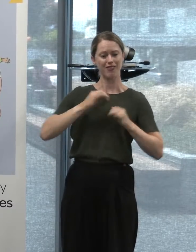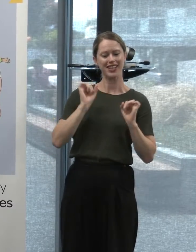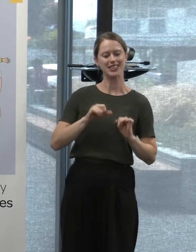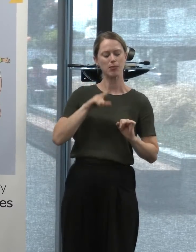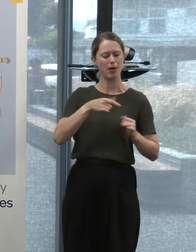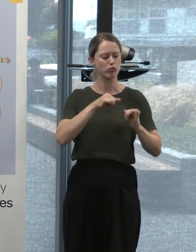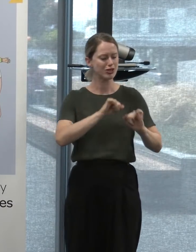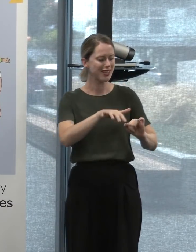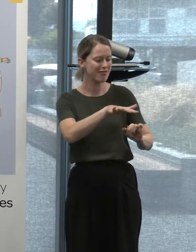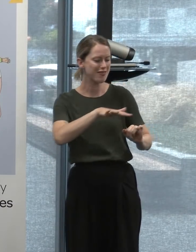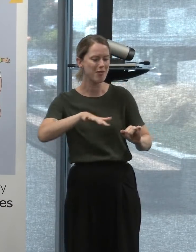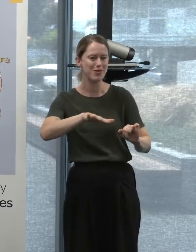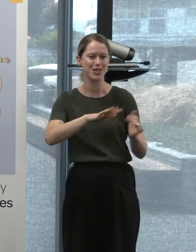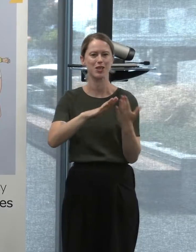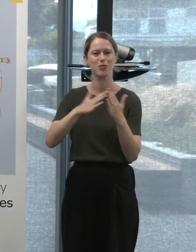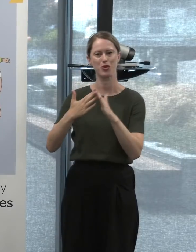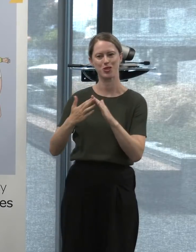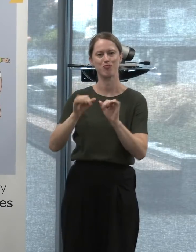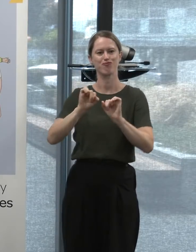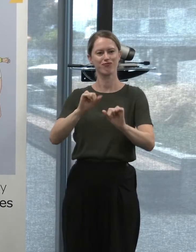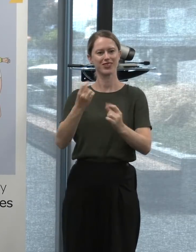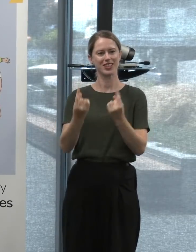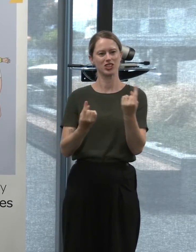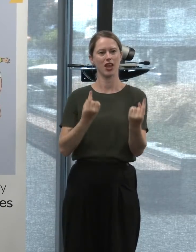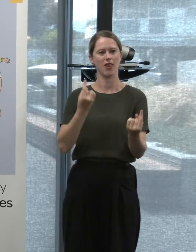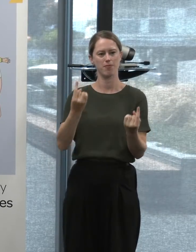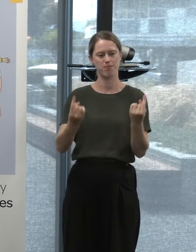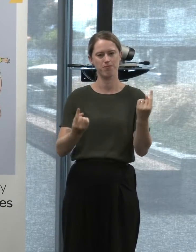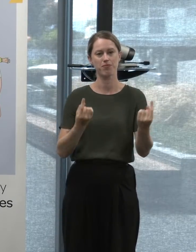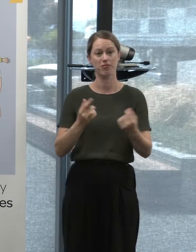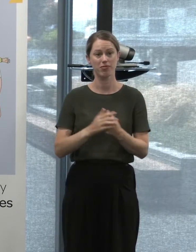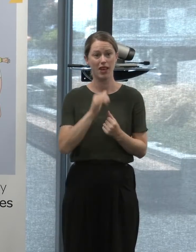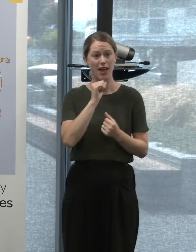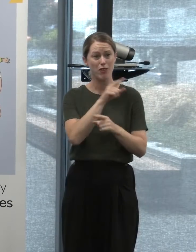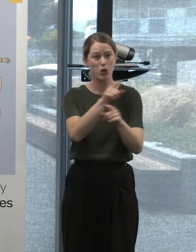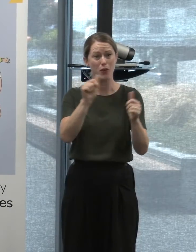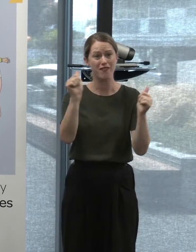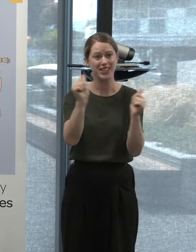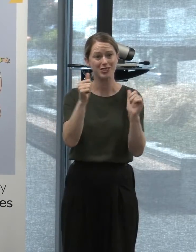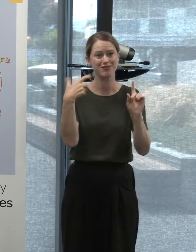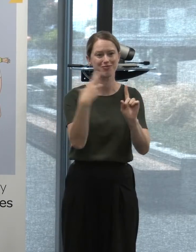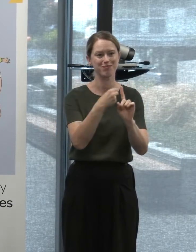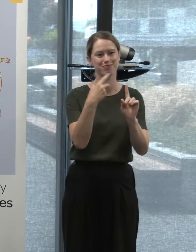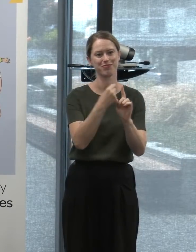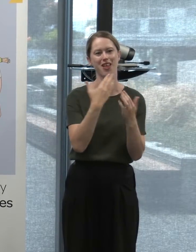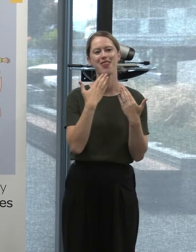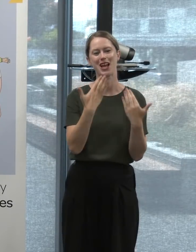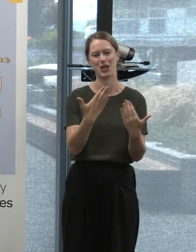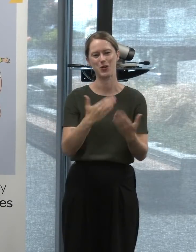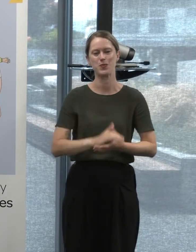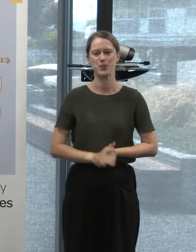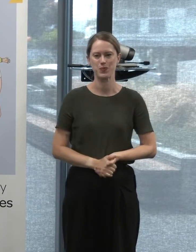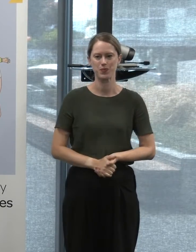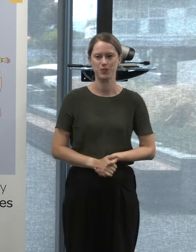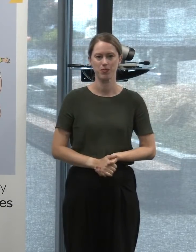to get vaccinated. Not just for themselves but to keep their loved ones and their